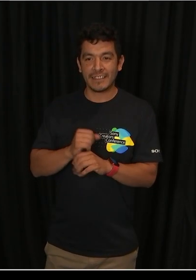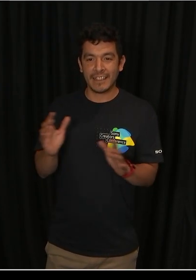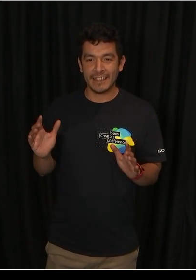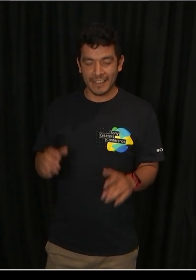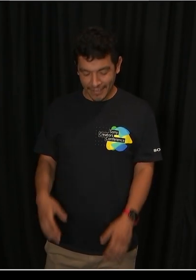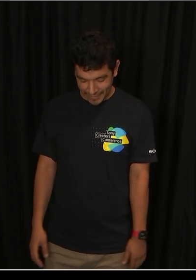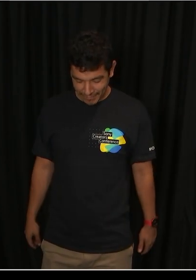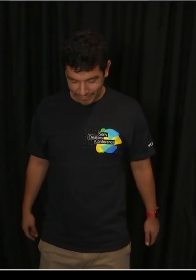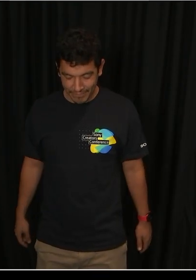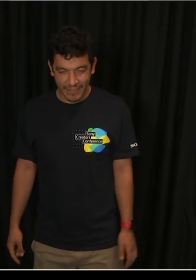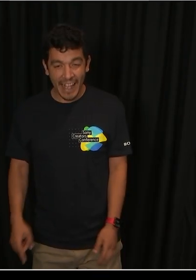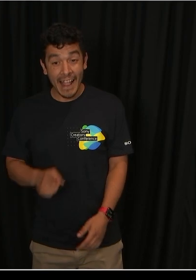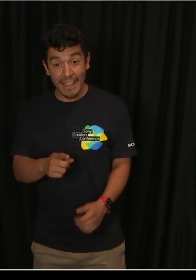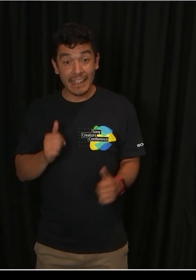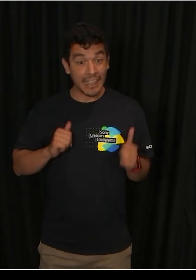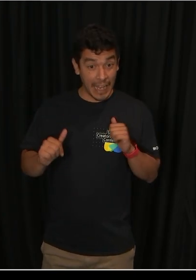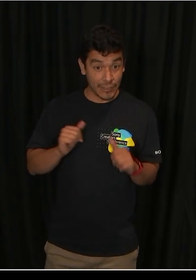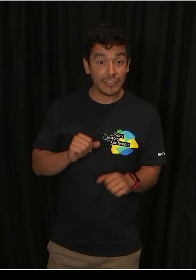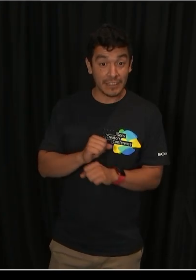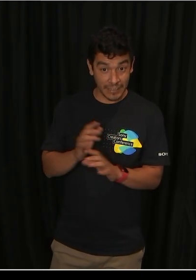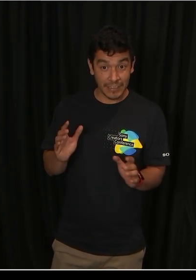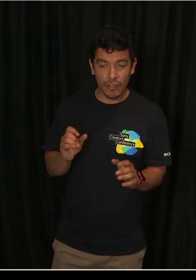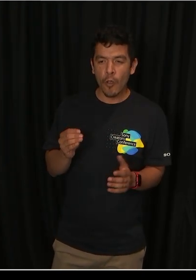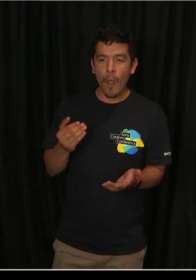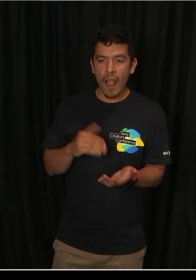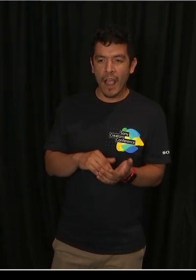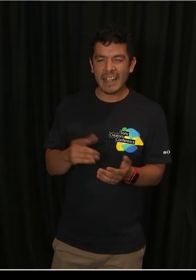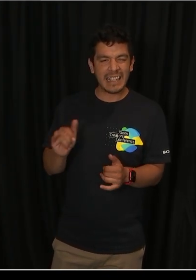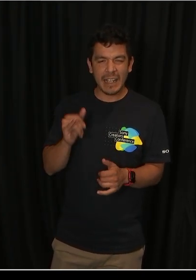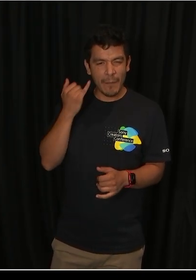This is an action scene. So these same ideas being applied to something a lot broader.